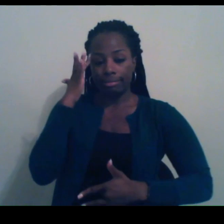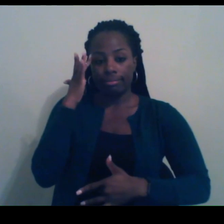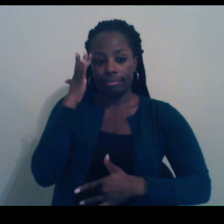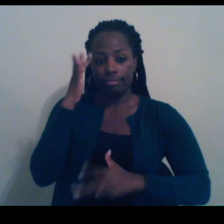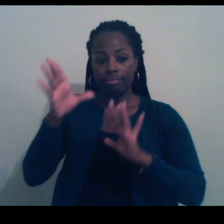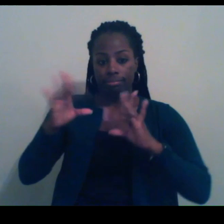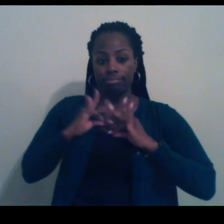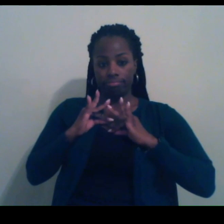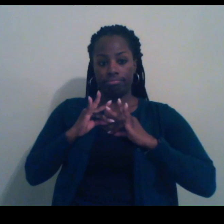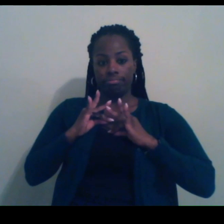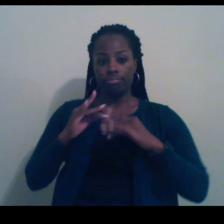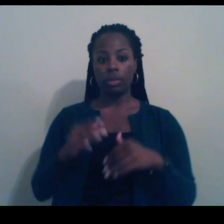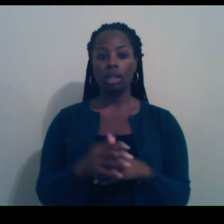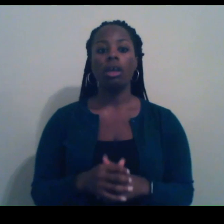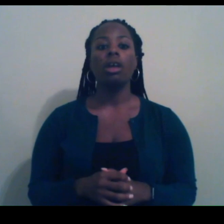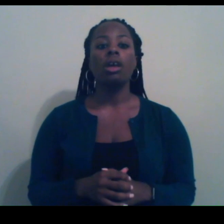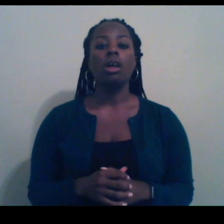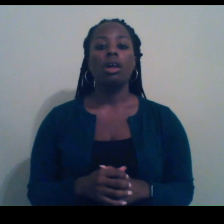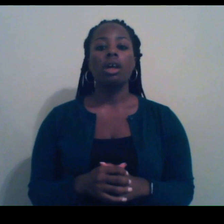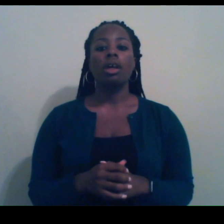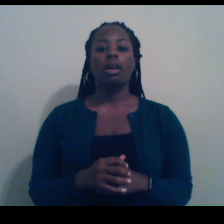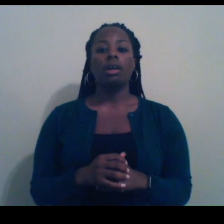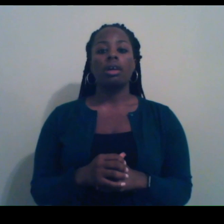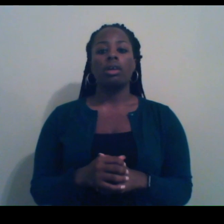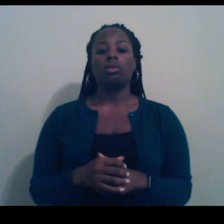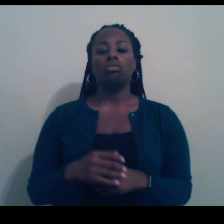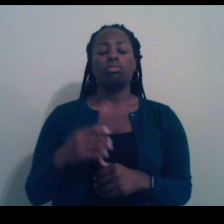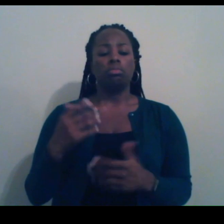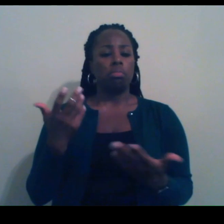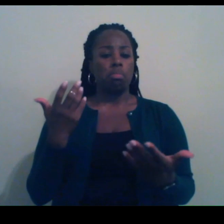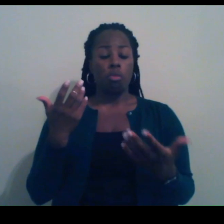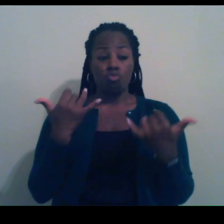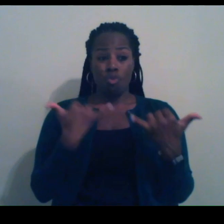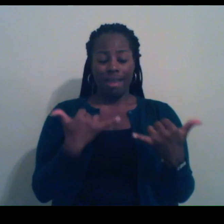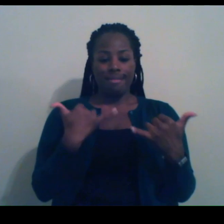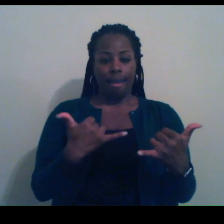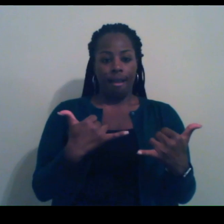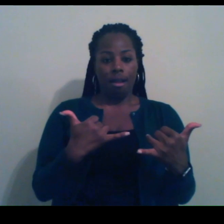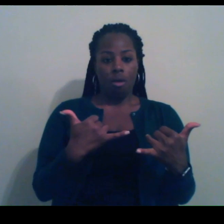true the degree of risk has the potential to change quickly especially